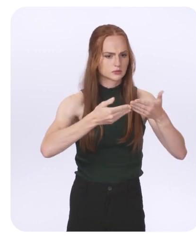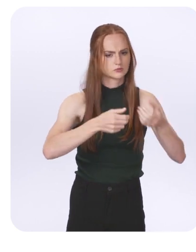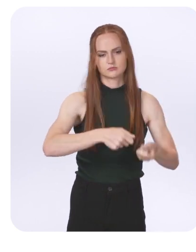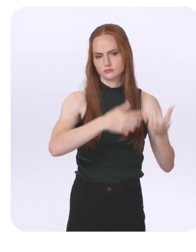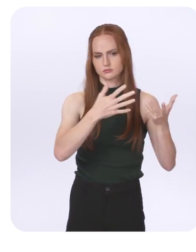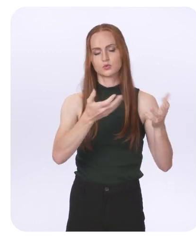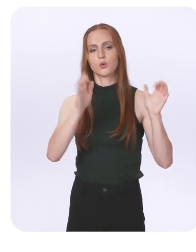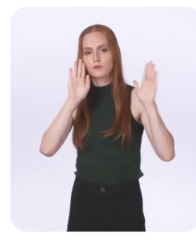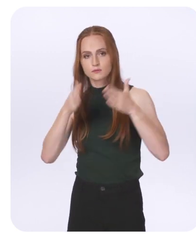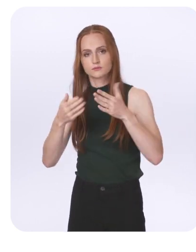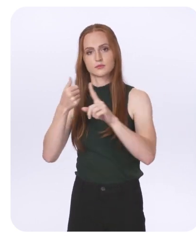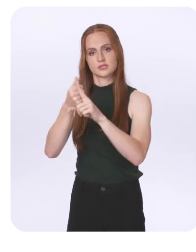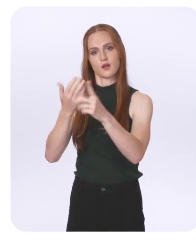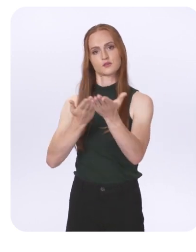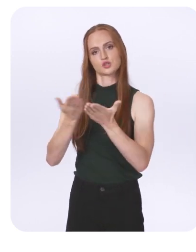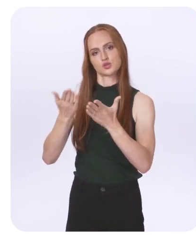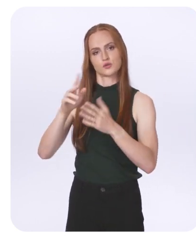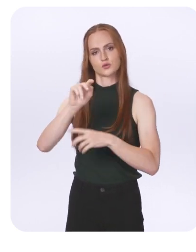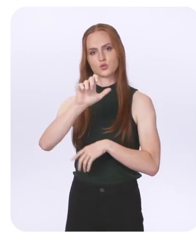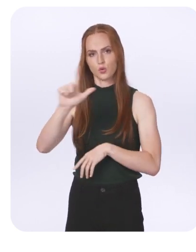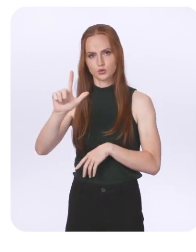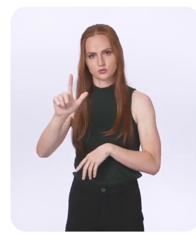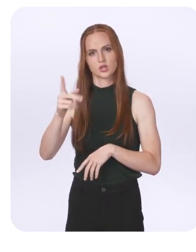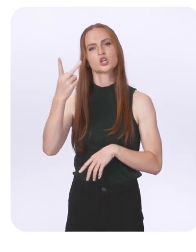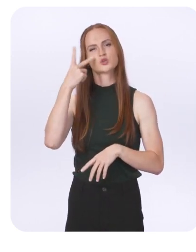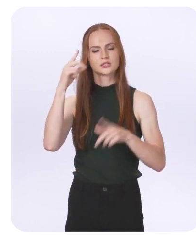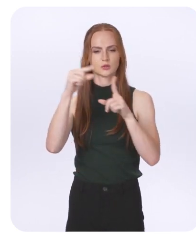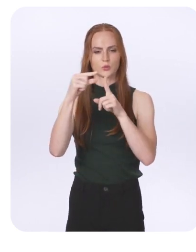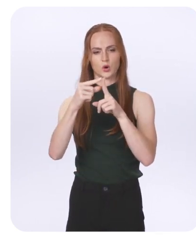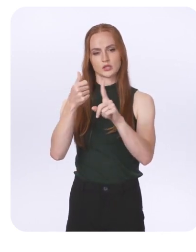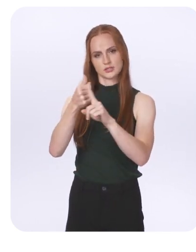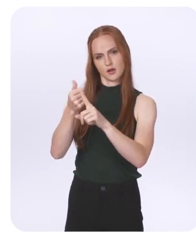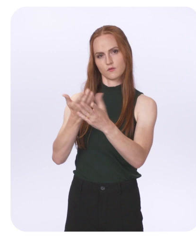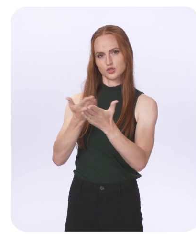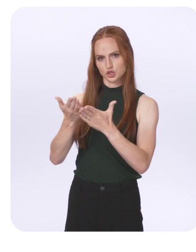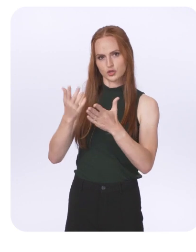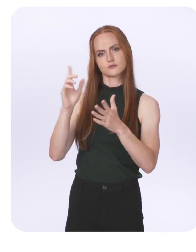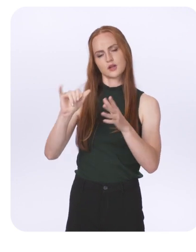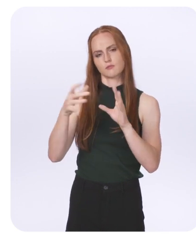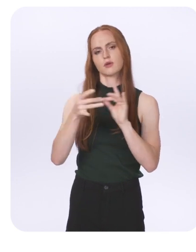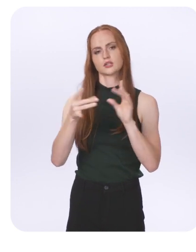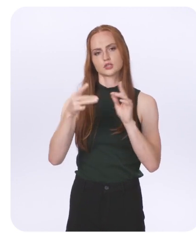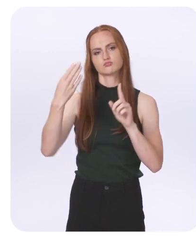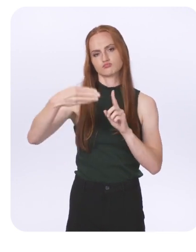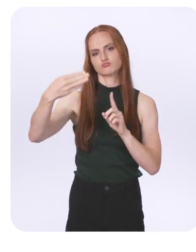You will see self-serve mentioned throughout the day. This doesn’t mean you’re alone.